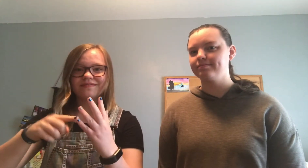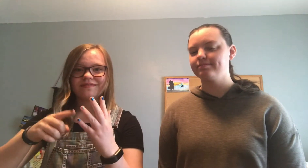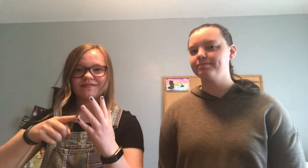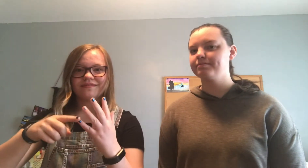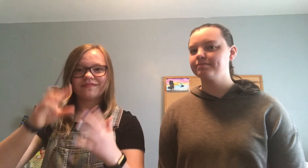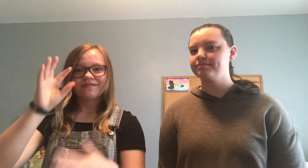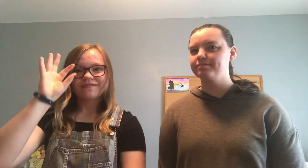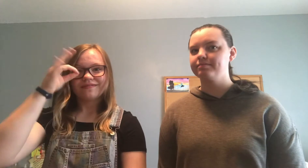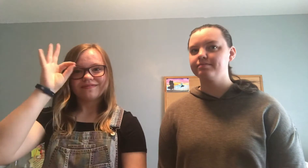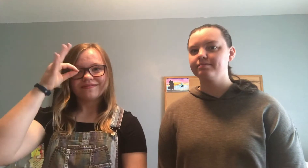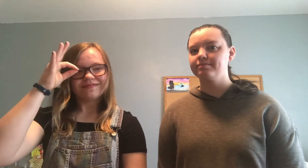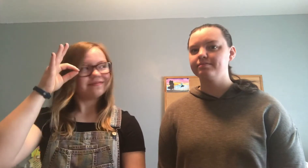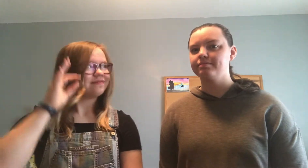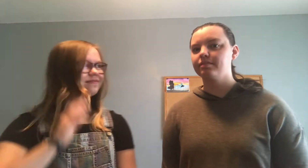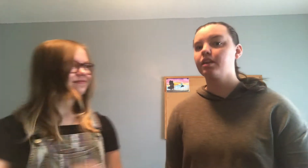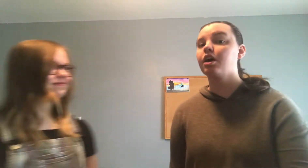and pineapple.